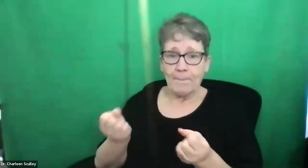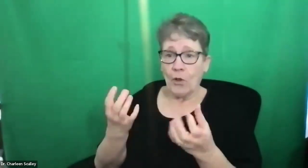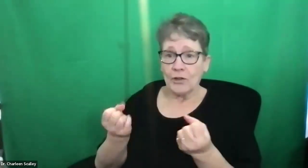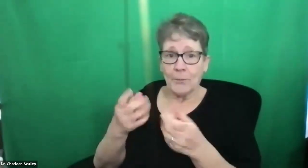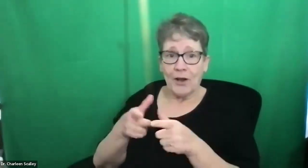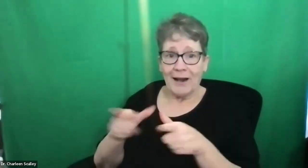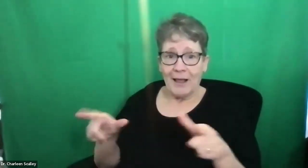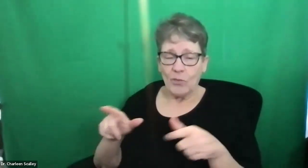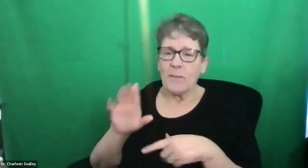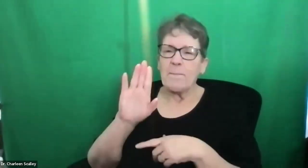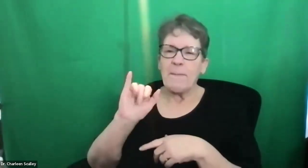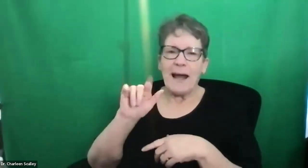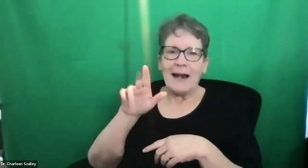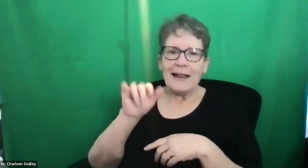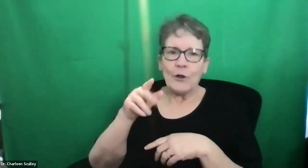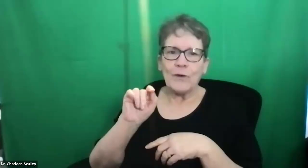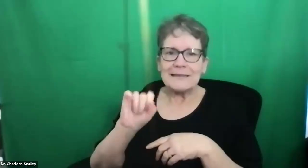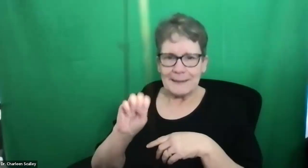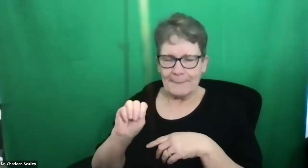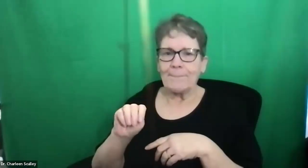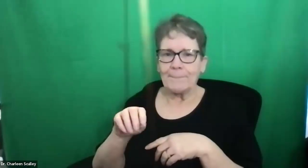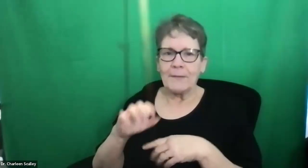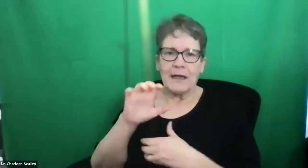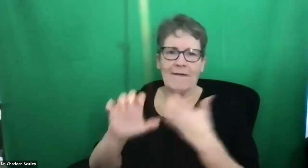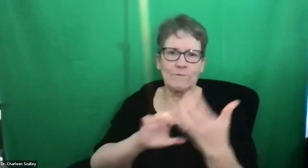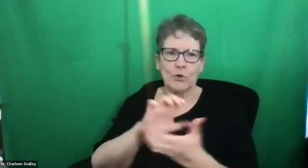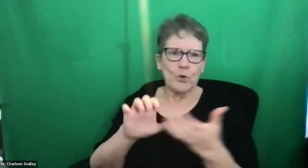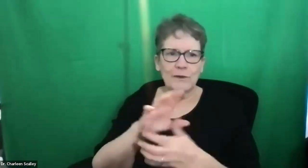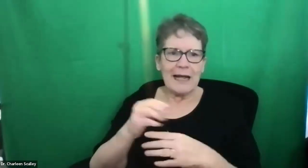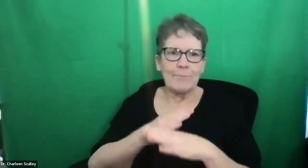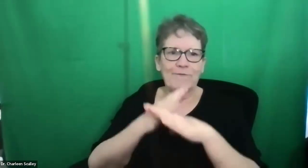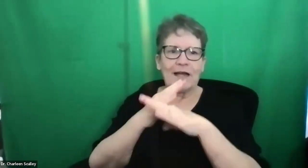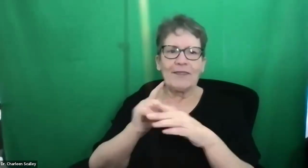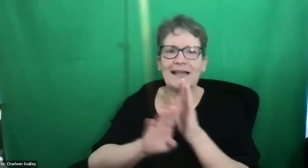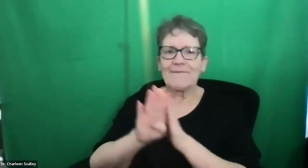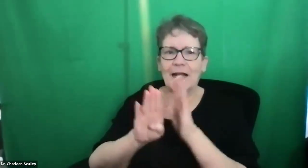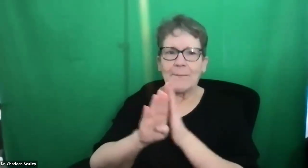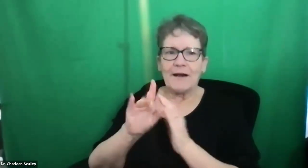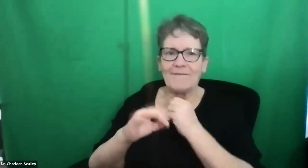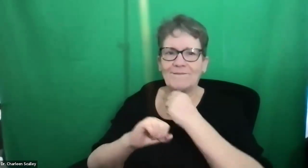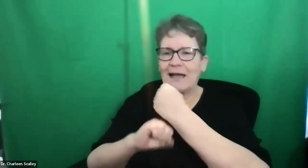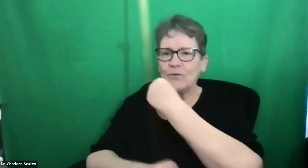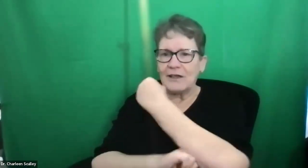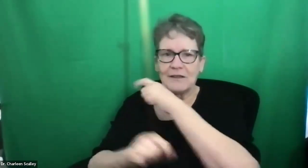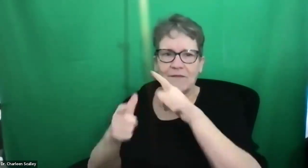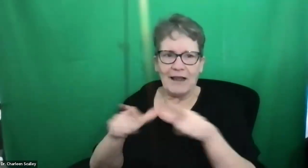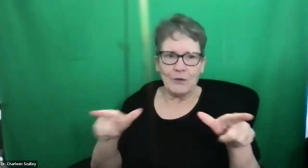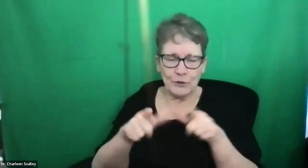Children learning multiple languages, here's a misconception, will confuse and be prevented and there--